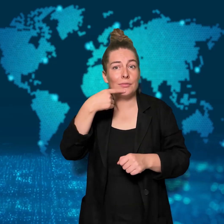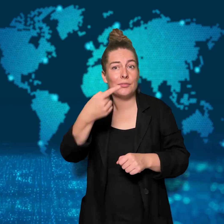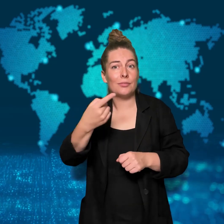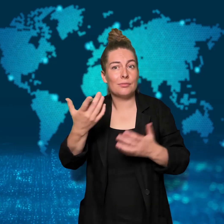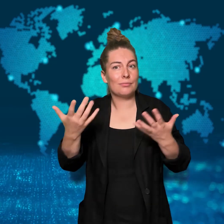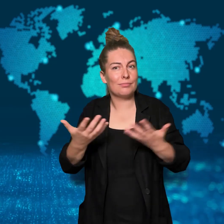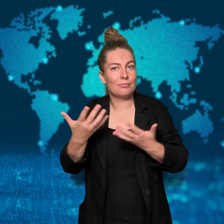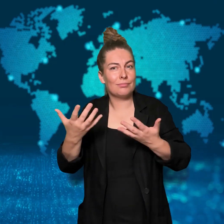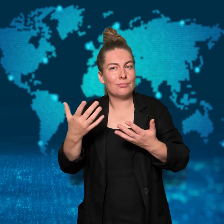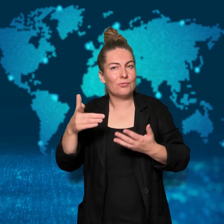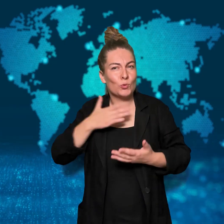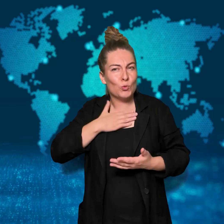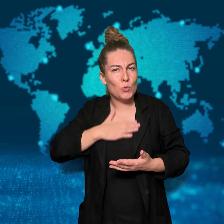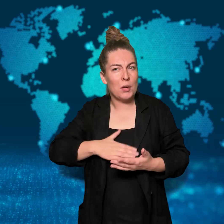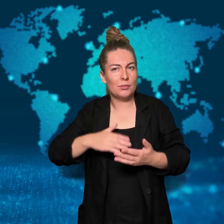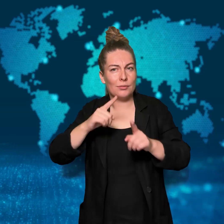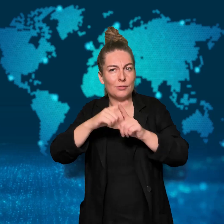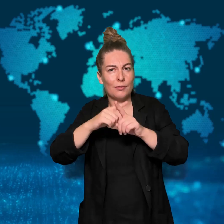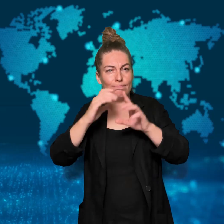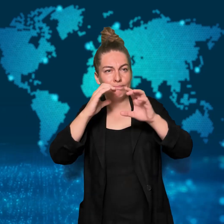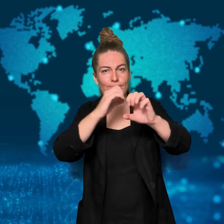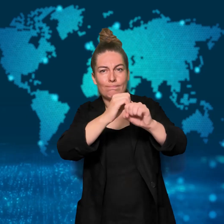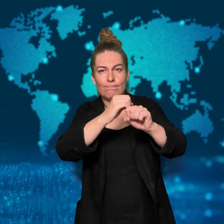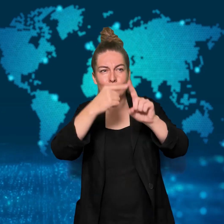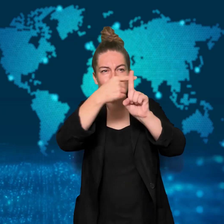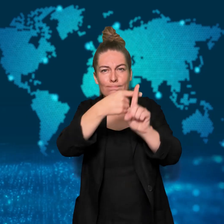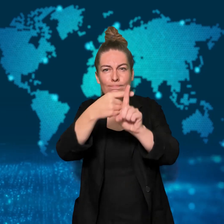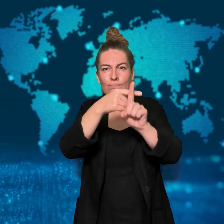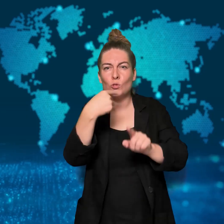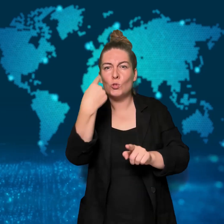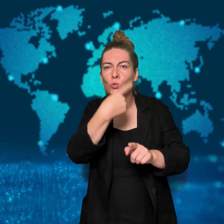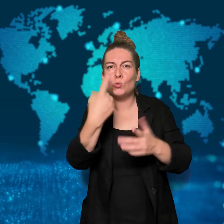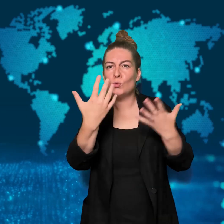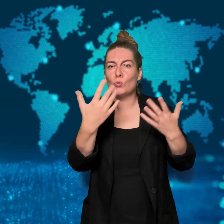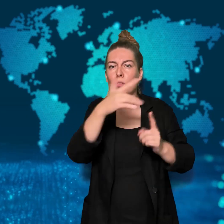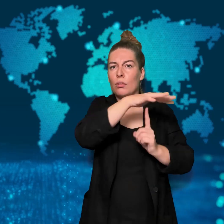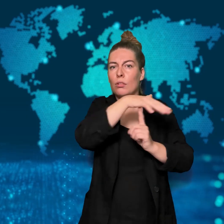which are claimed by China, Vietnam, and Taiwan.